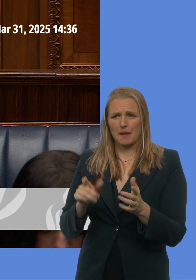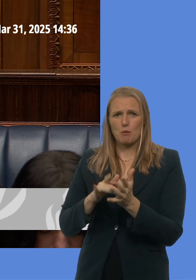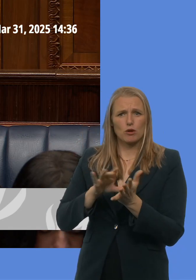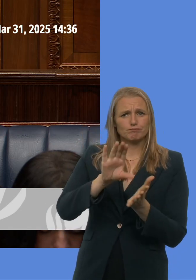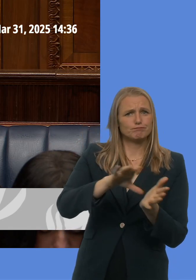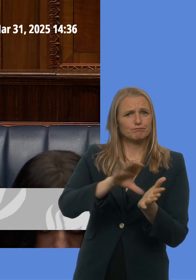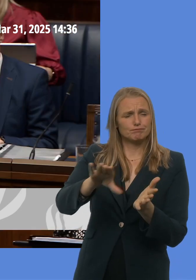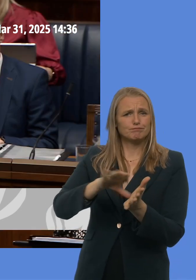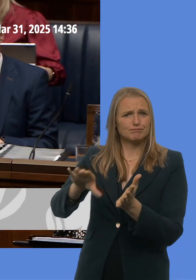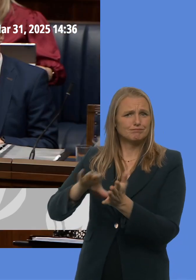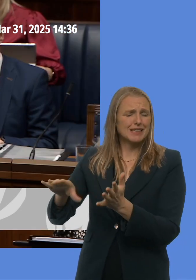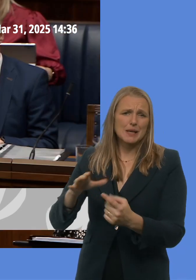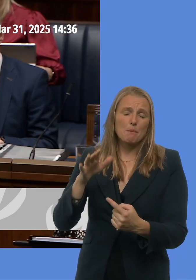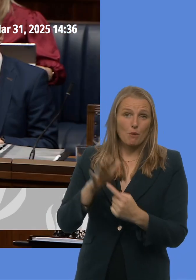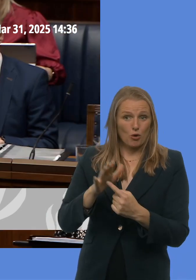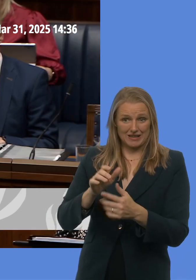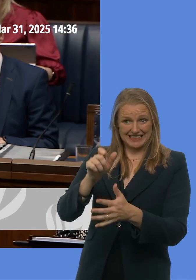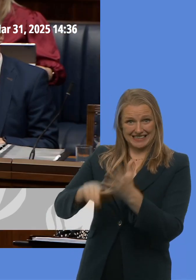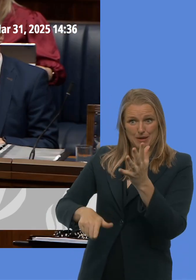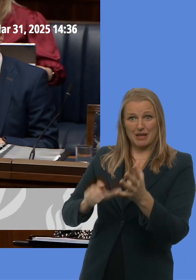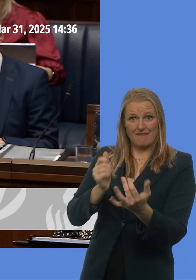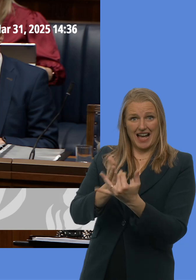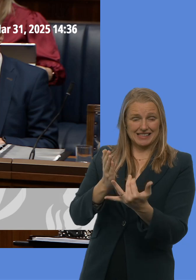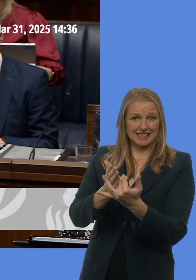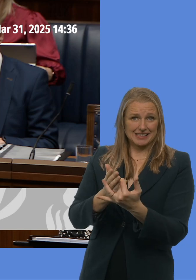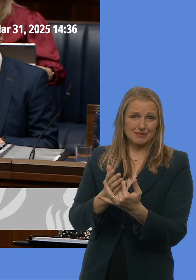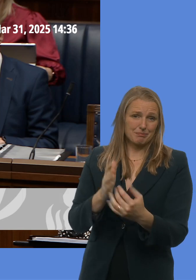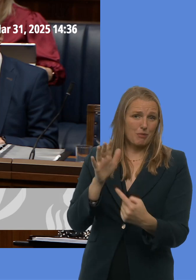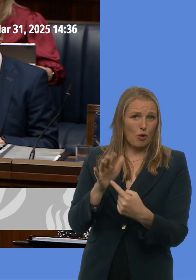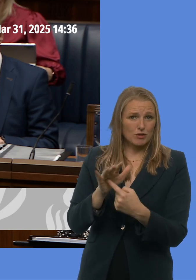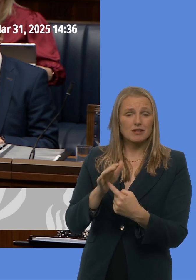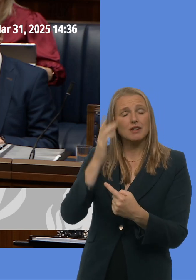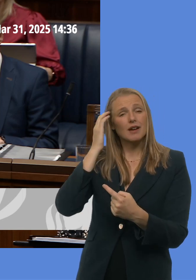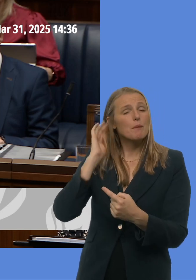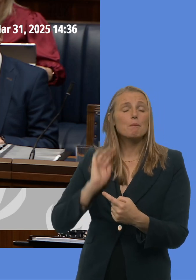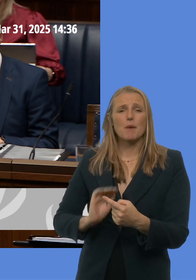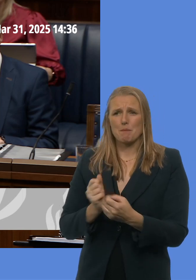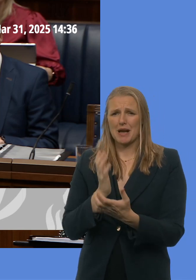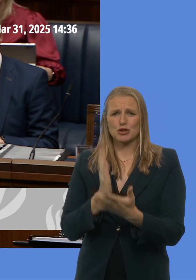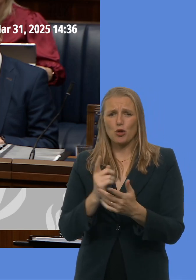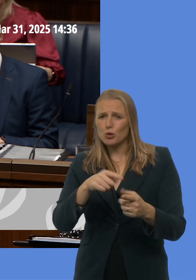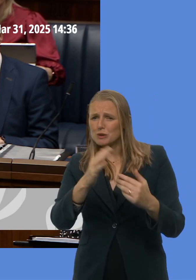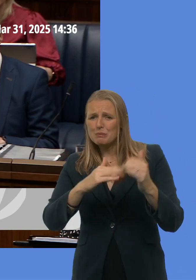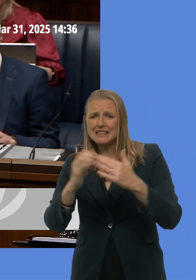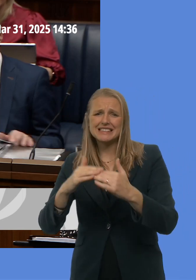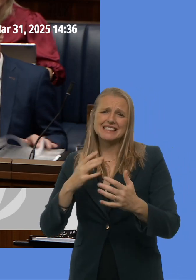cohort that those groups do such great work with. Many of those buildings would require that help and support as well.